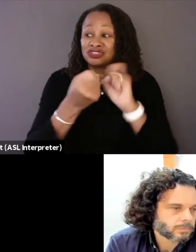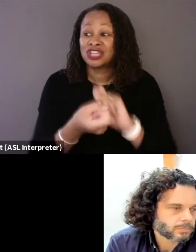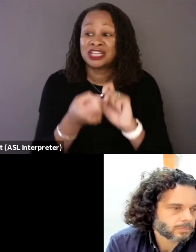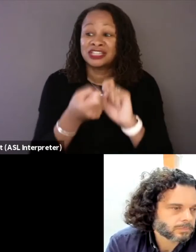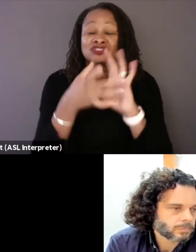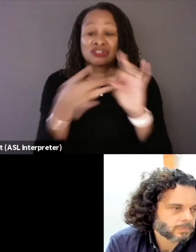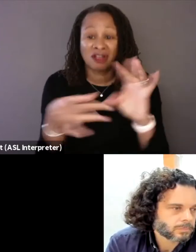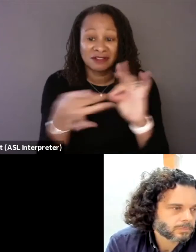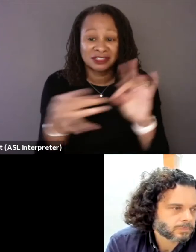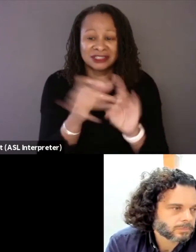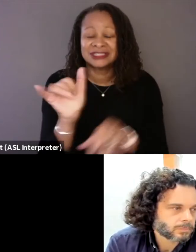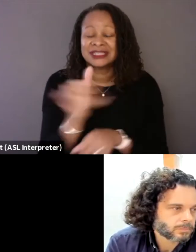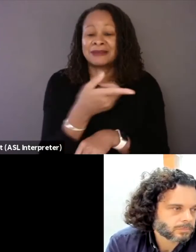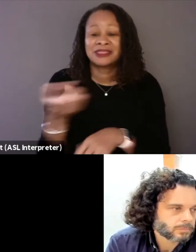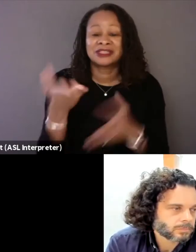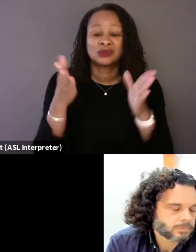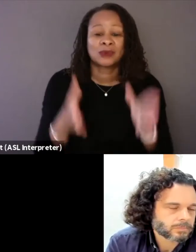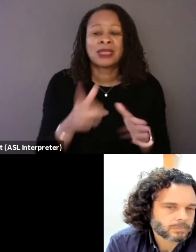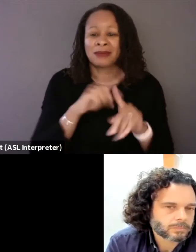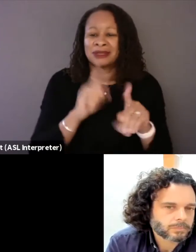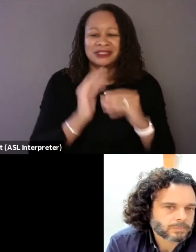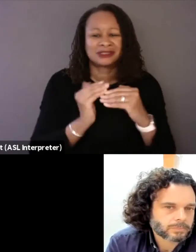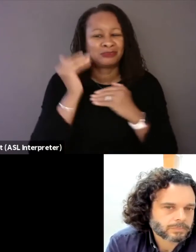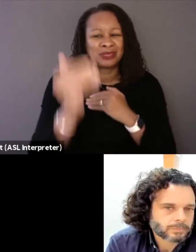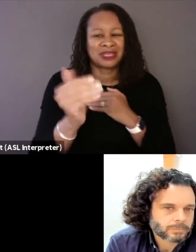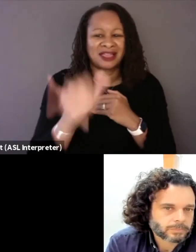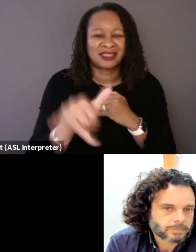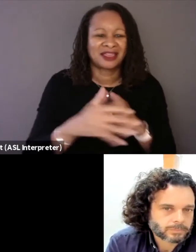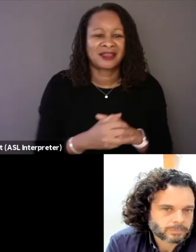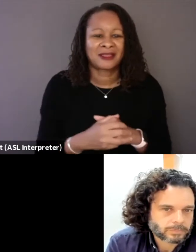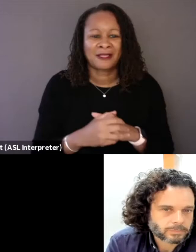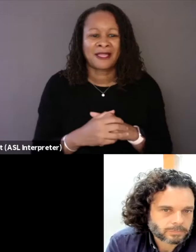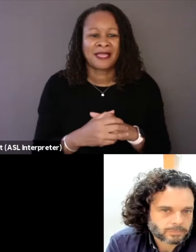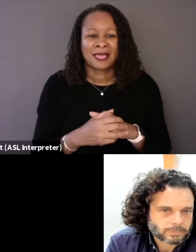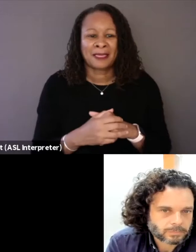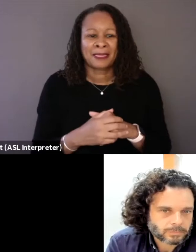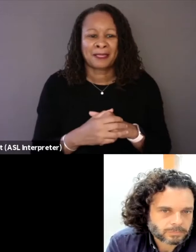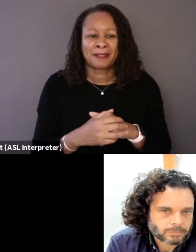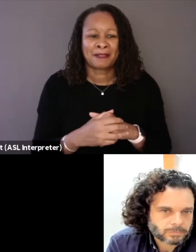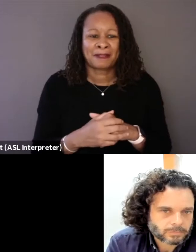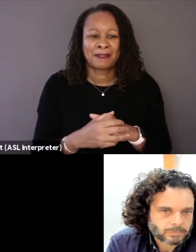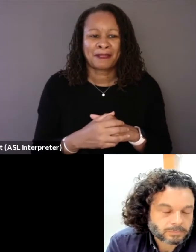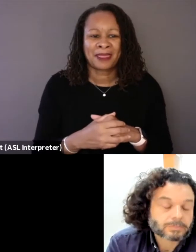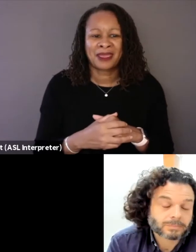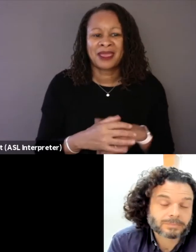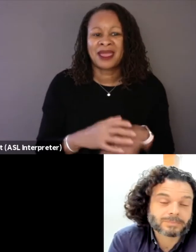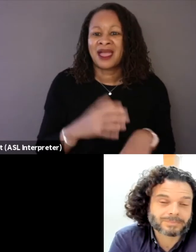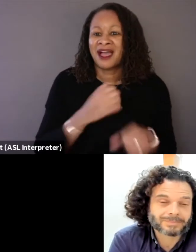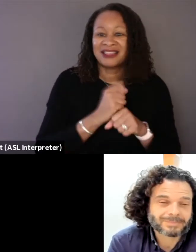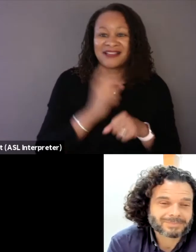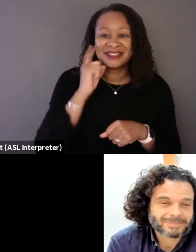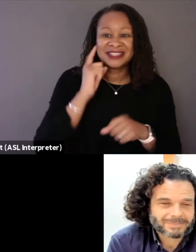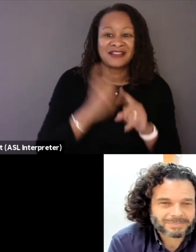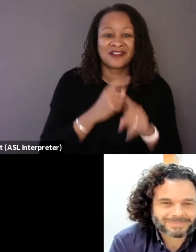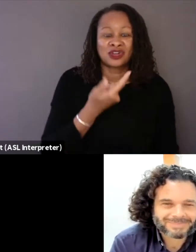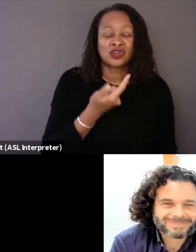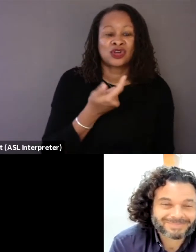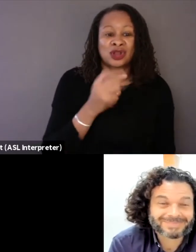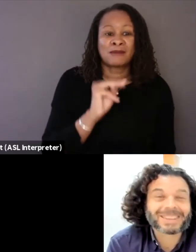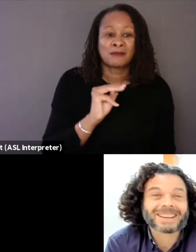But it just, it goes beyond that. I love that you capture that a little bit of sound from the Good Morning America anchor saying like, thank you.